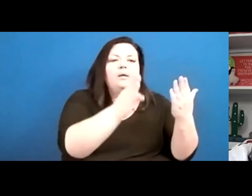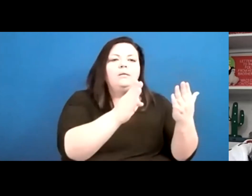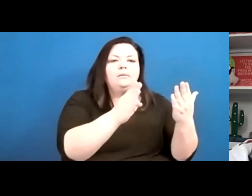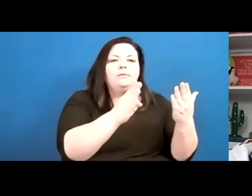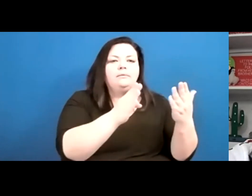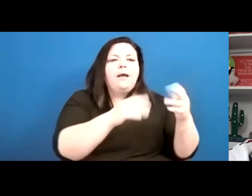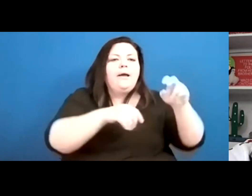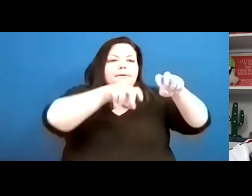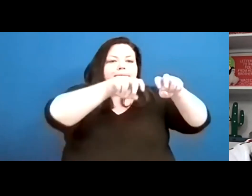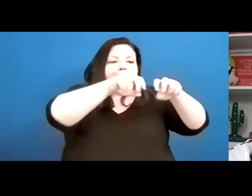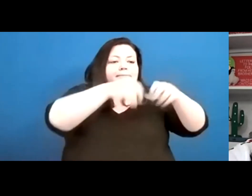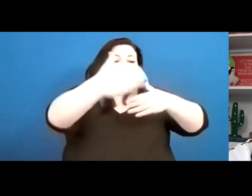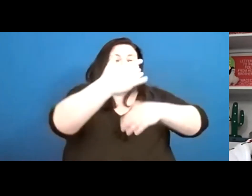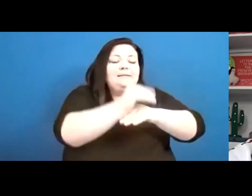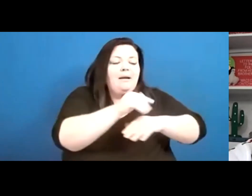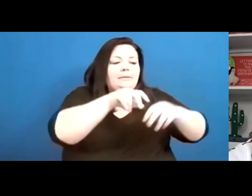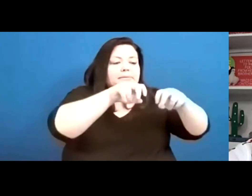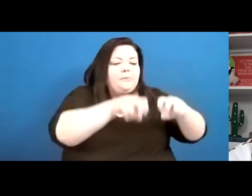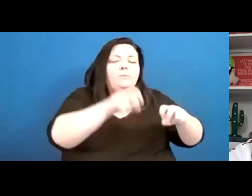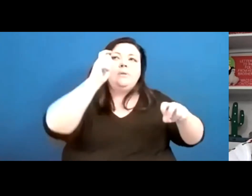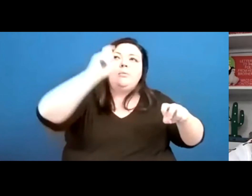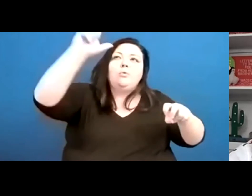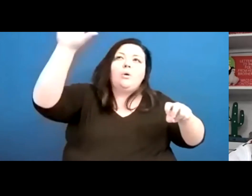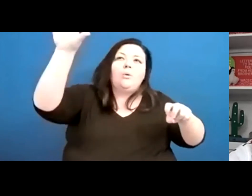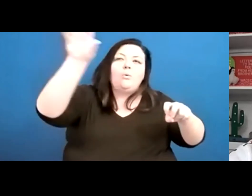the next night in the/ moonless dark and watched/ while he ate my last offering./